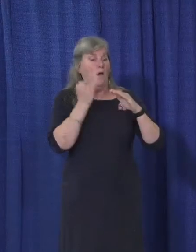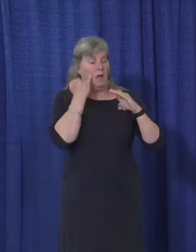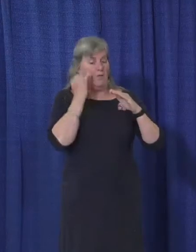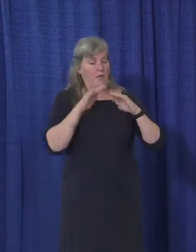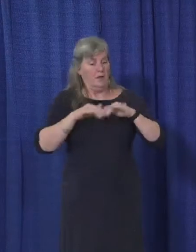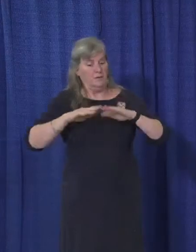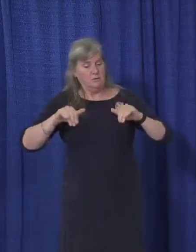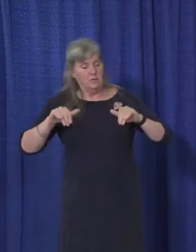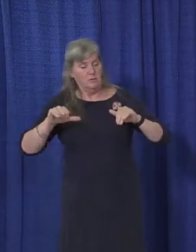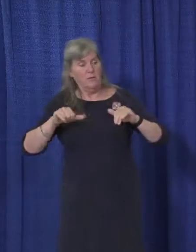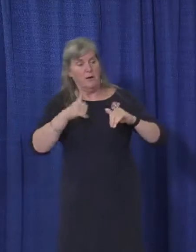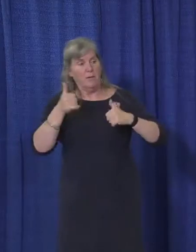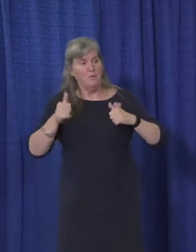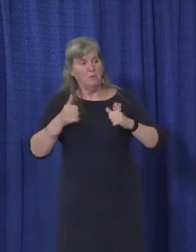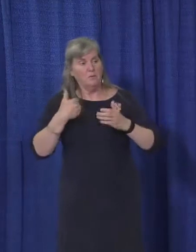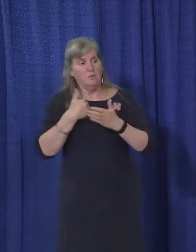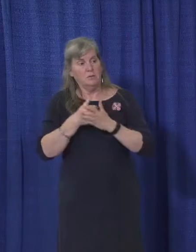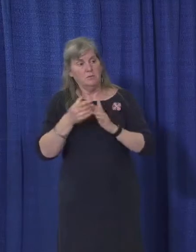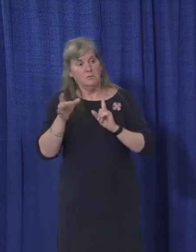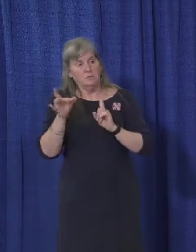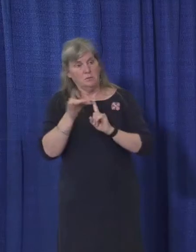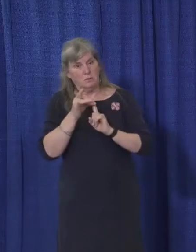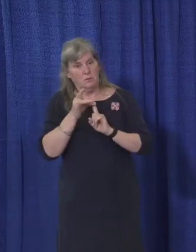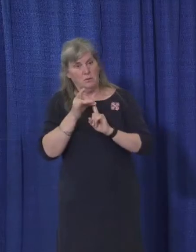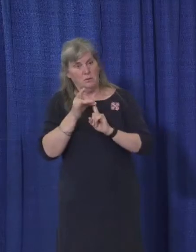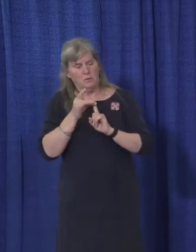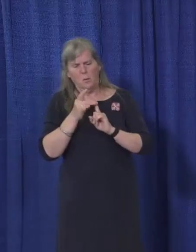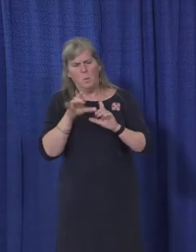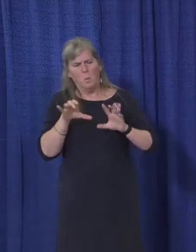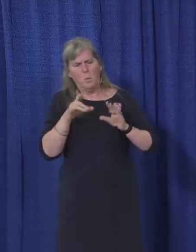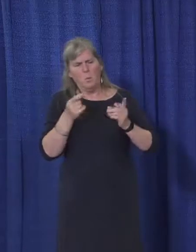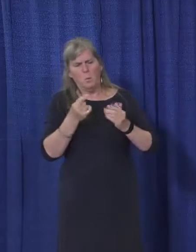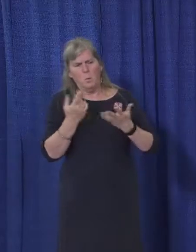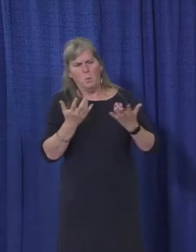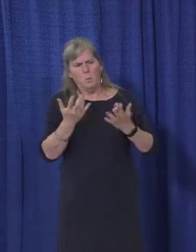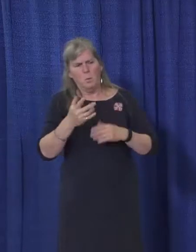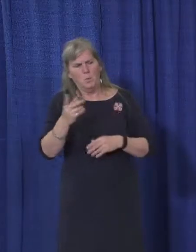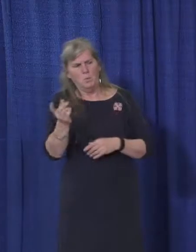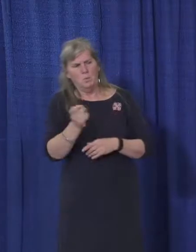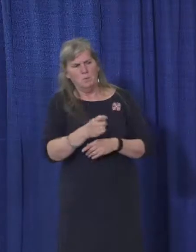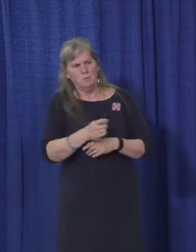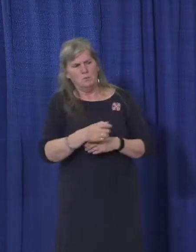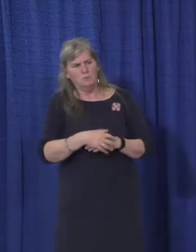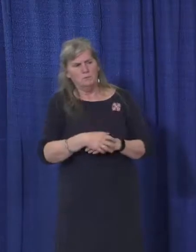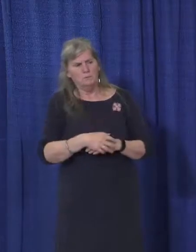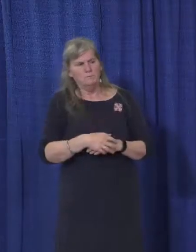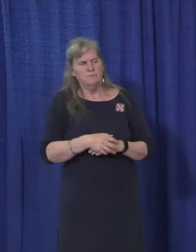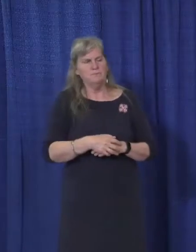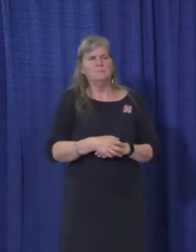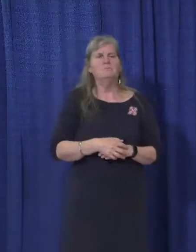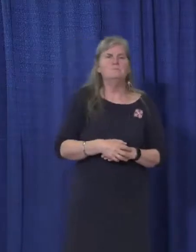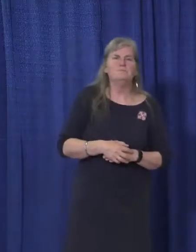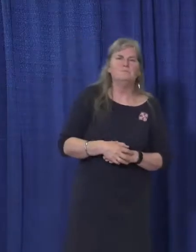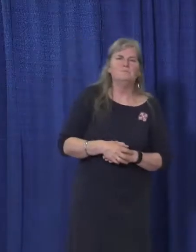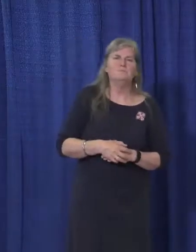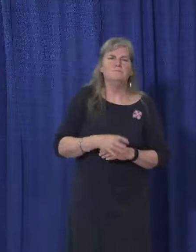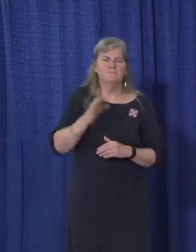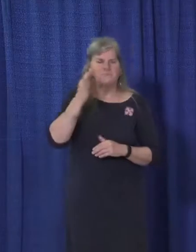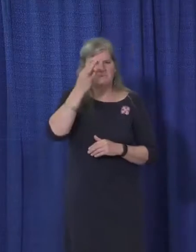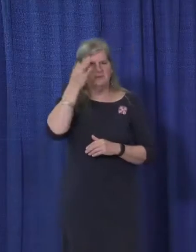kids or anyone else has been exposed.